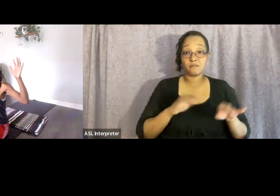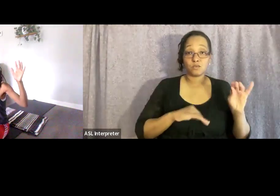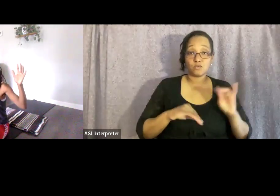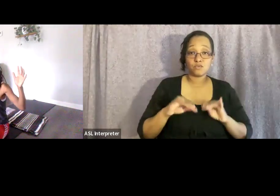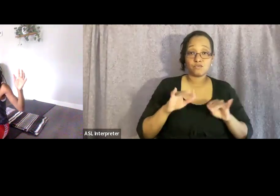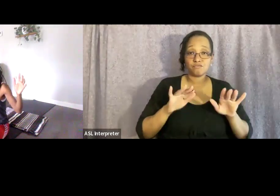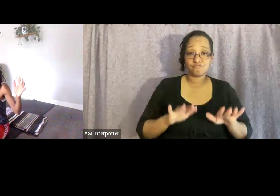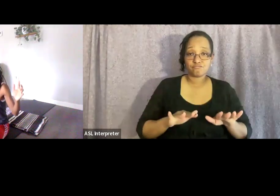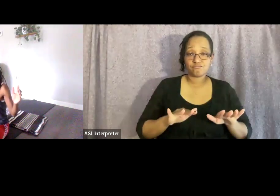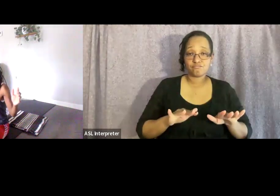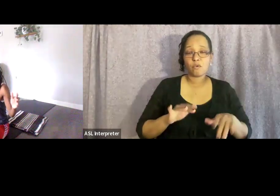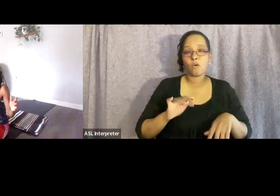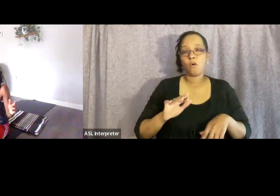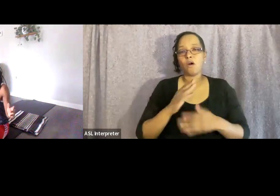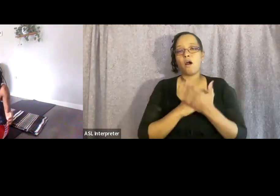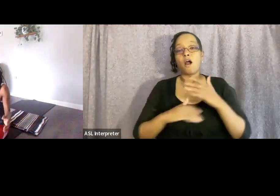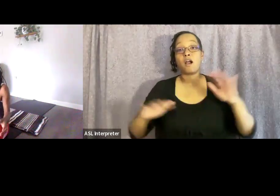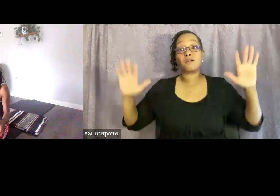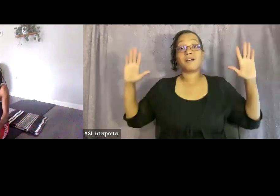or your goal post arms, or release the twist.